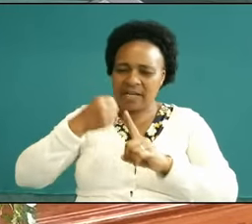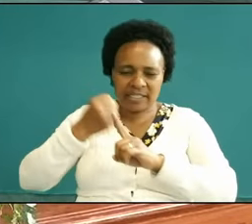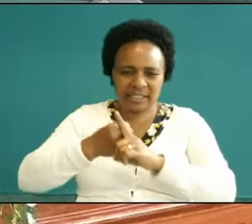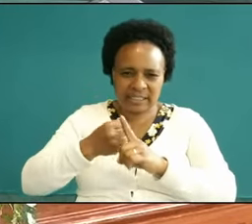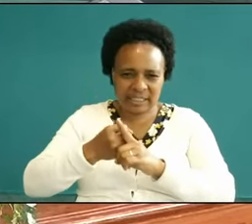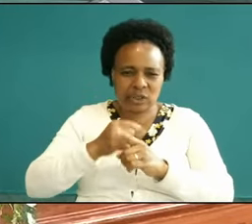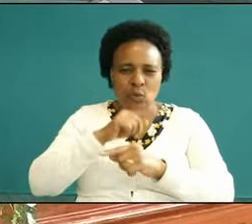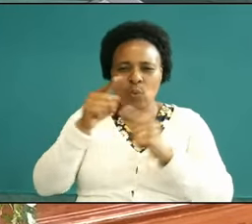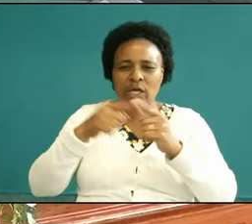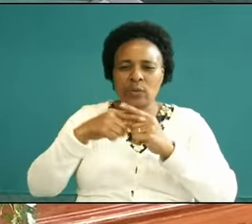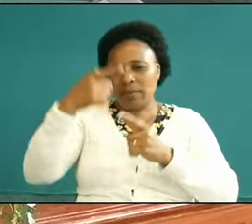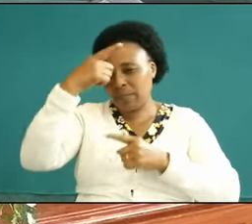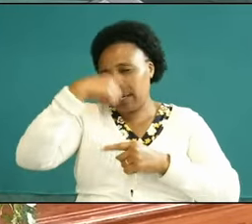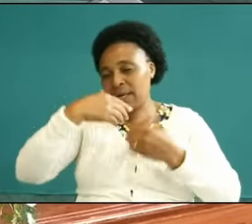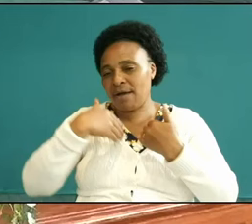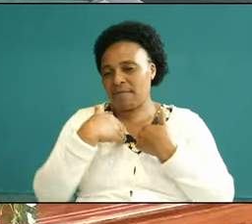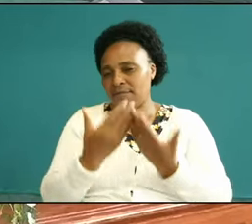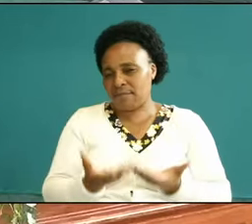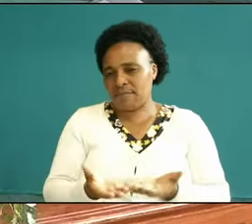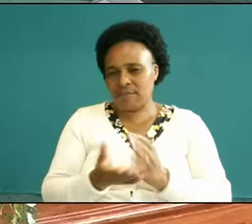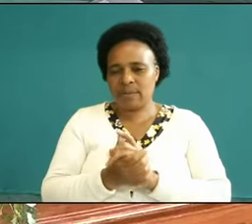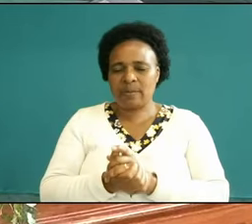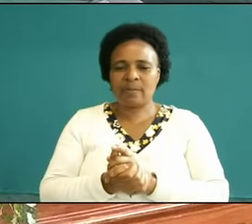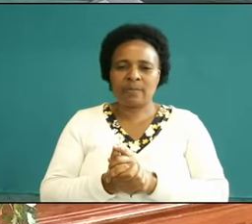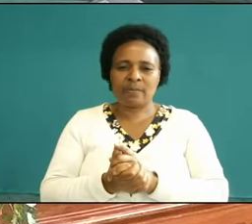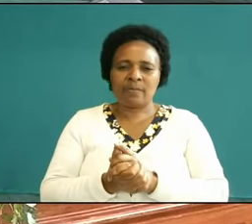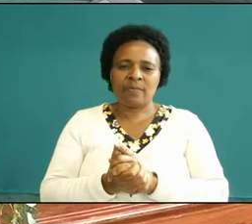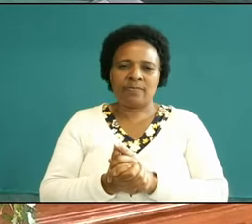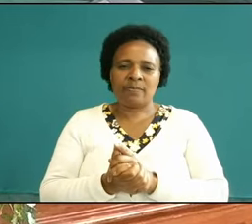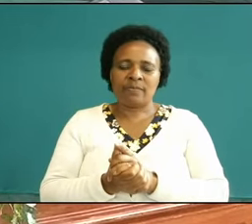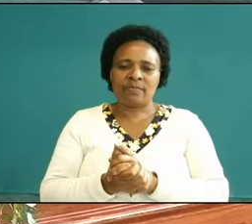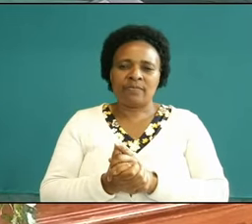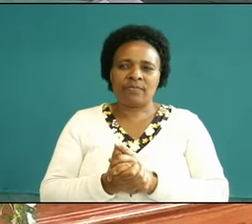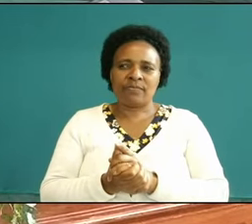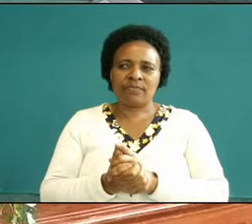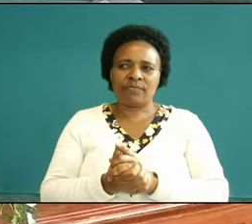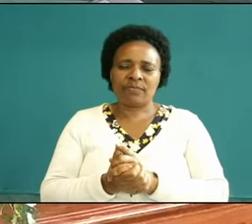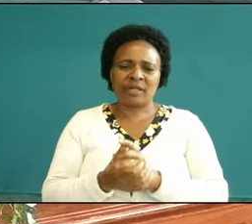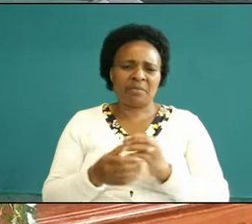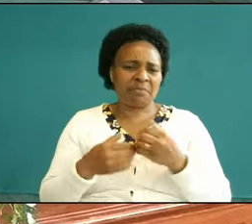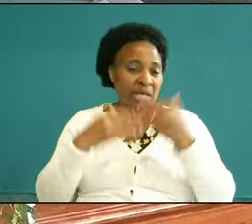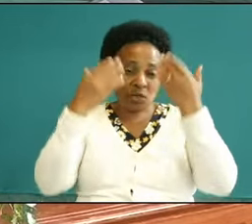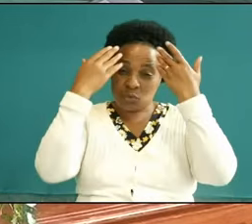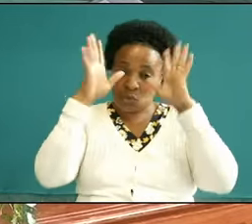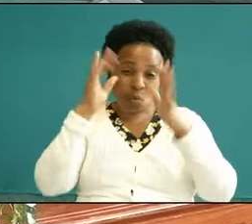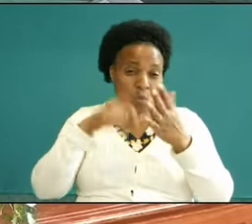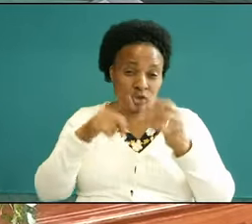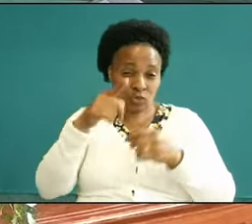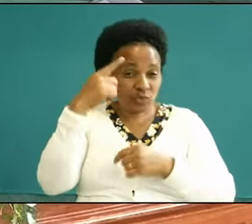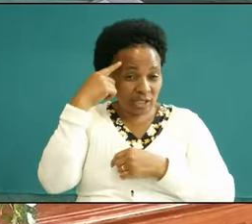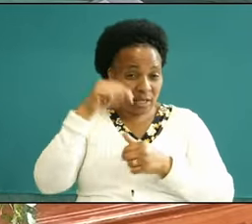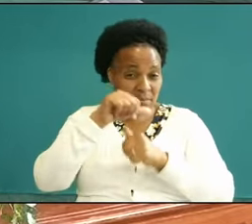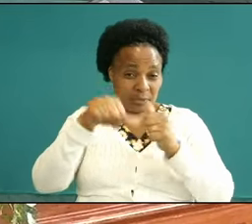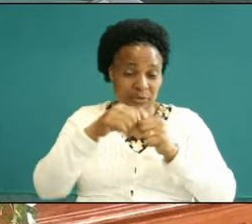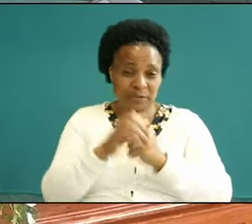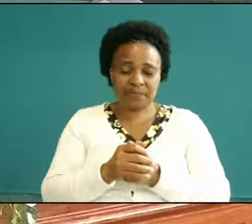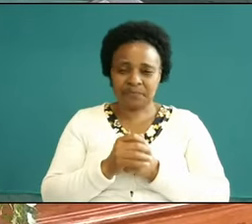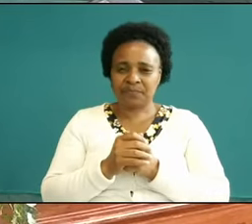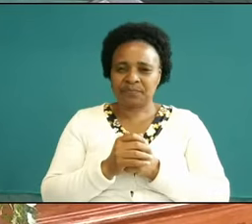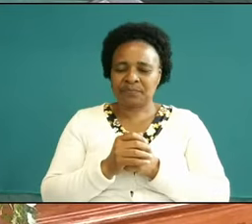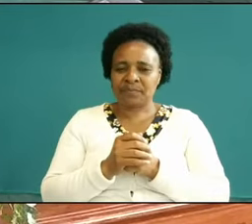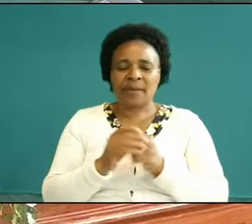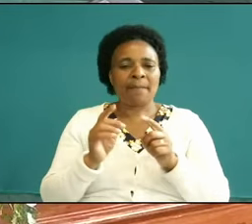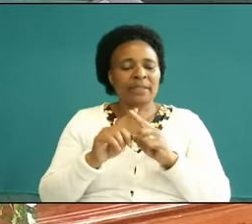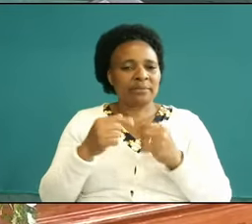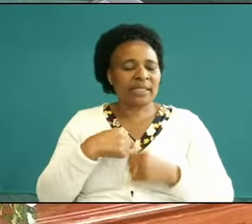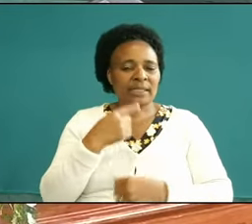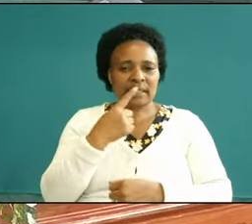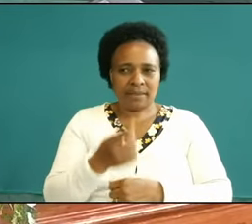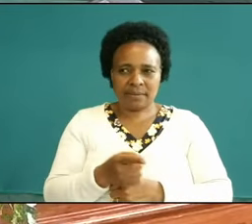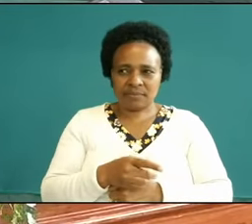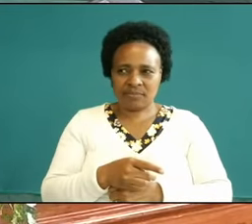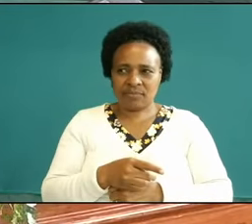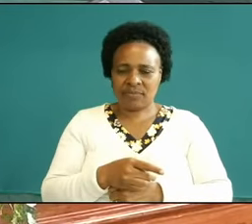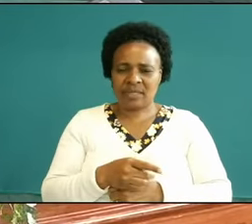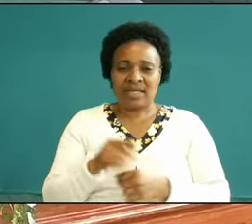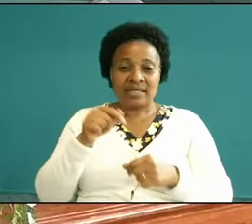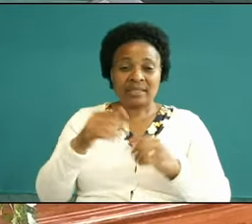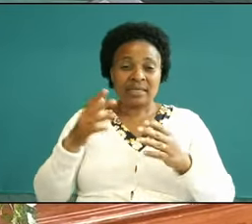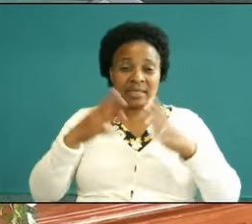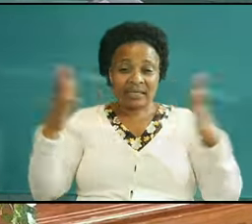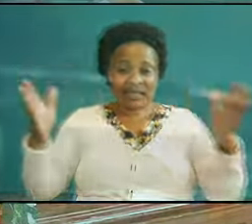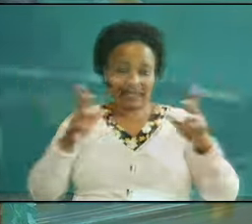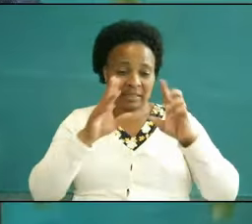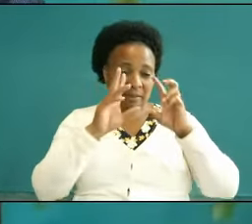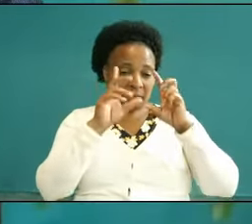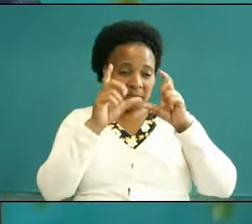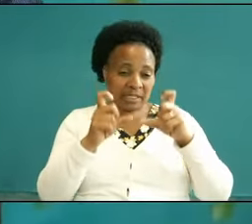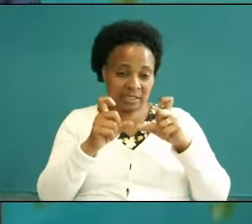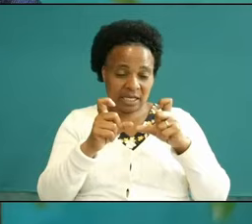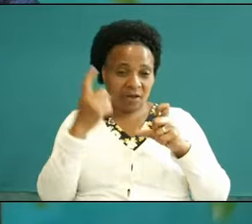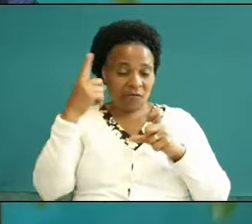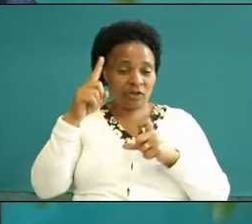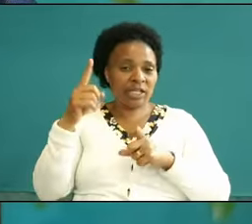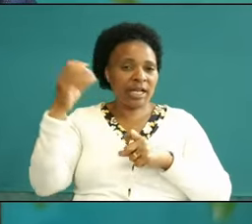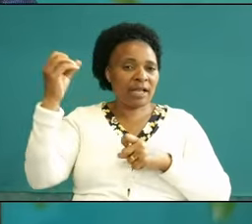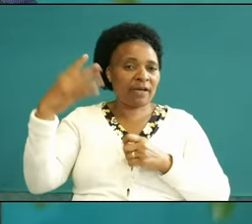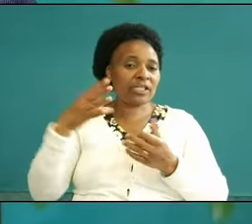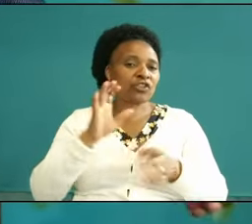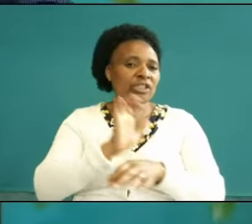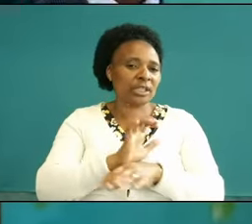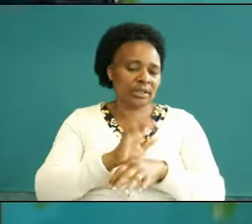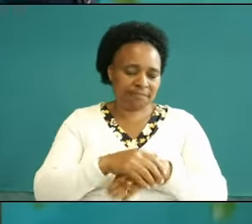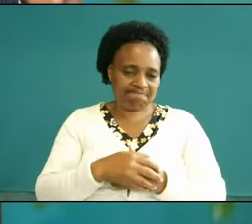blind I don't know what comes into your mind but I saw this is great pity for the Lan Church the